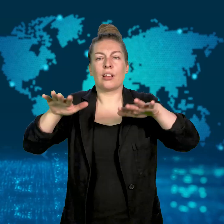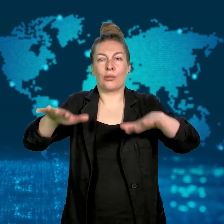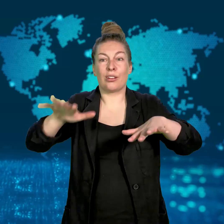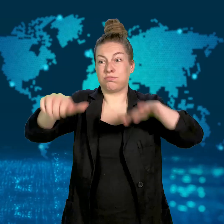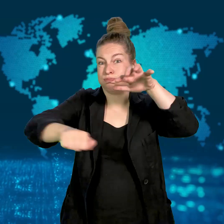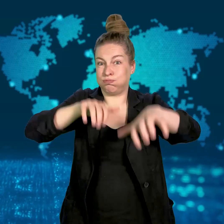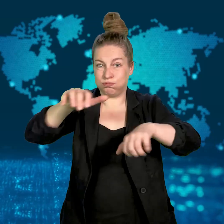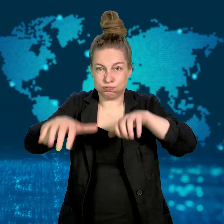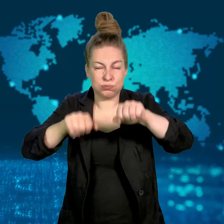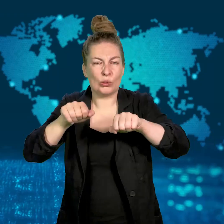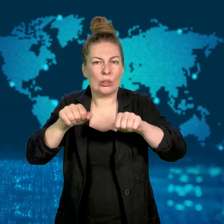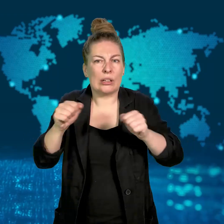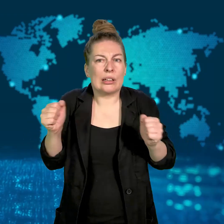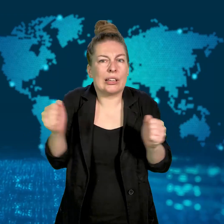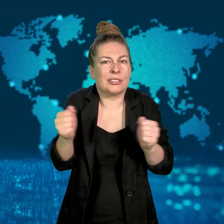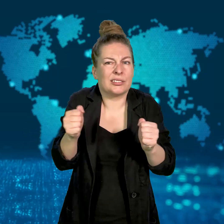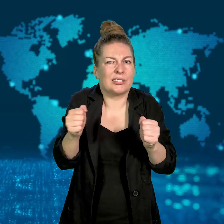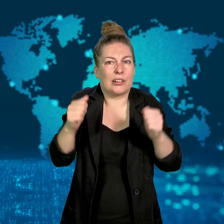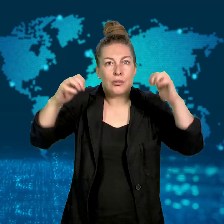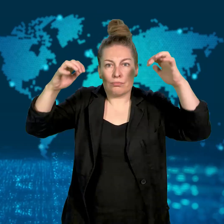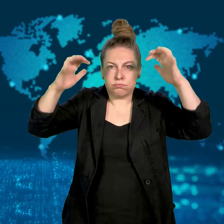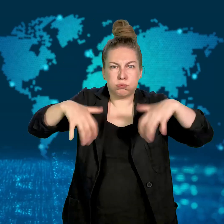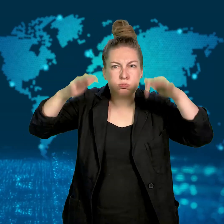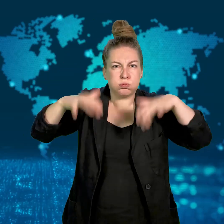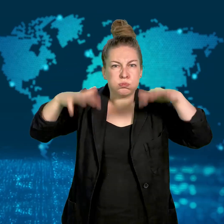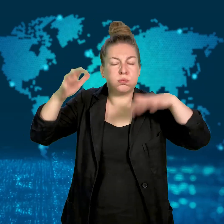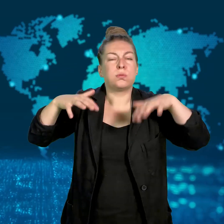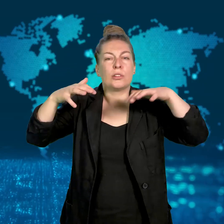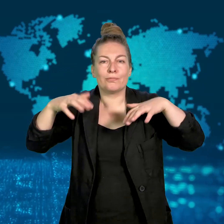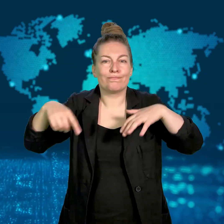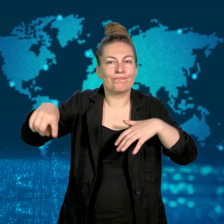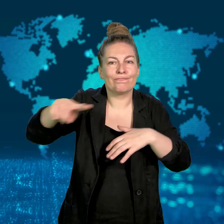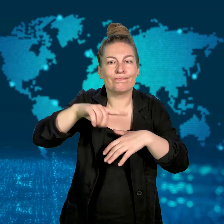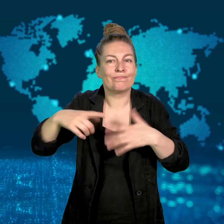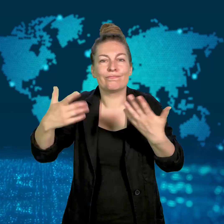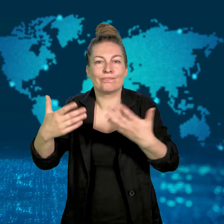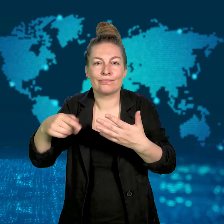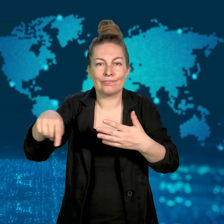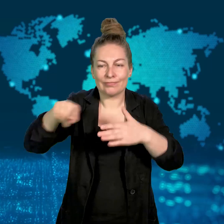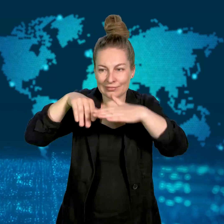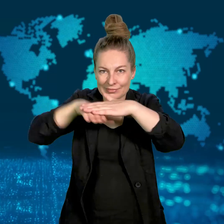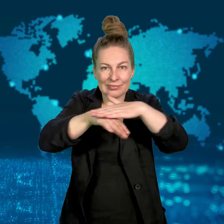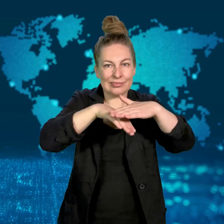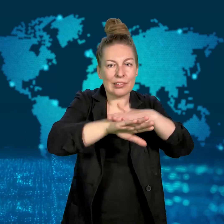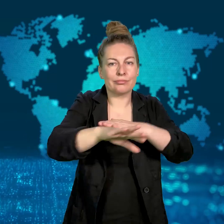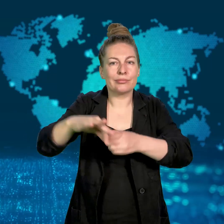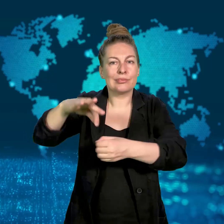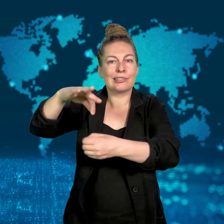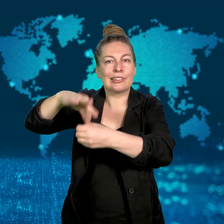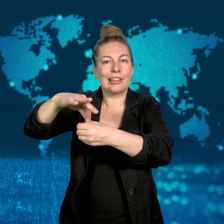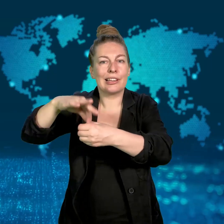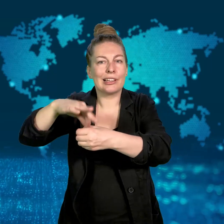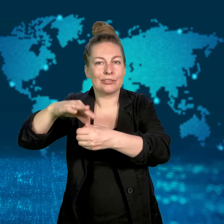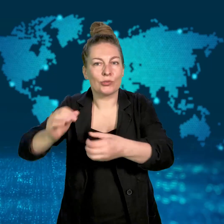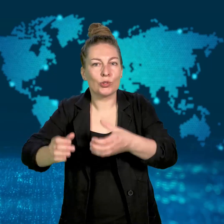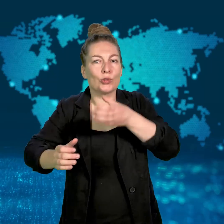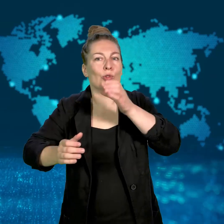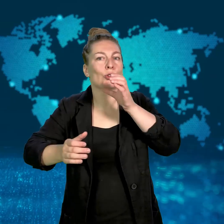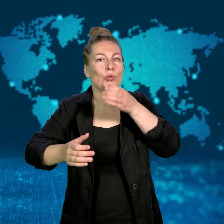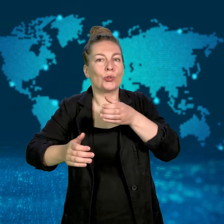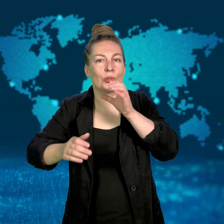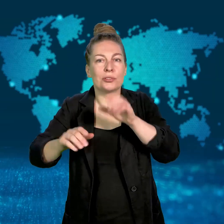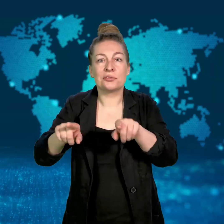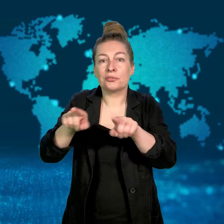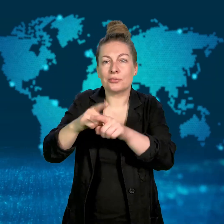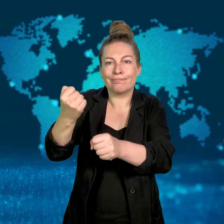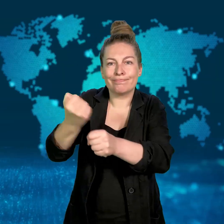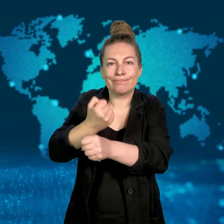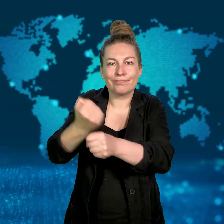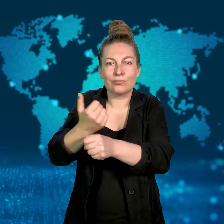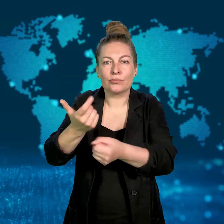a fire to curb the cold because it was raining throughout that day".